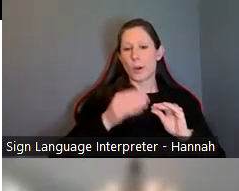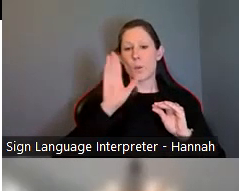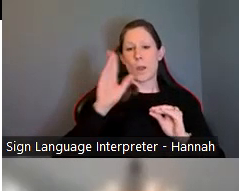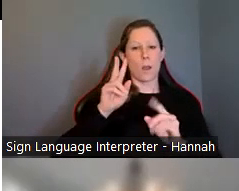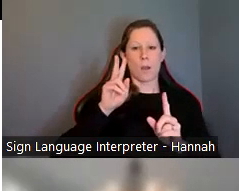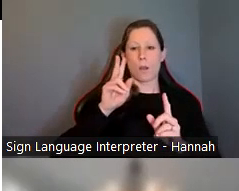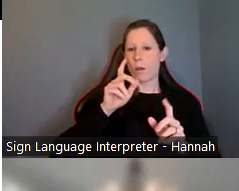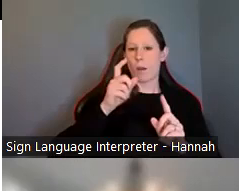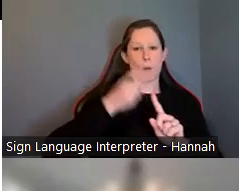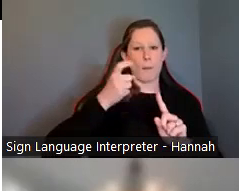The code is 803127.